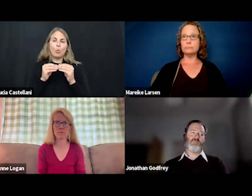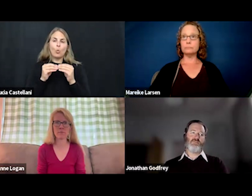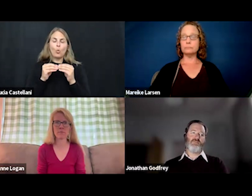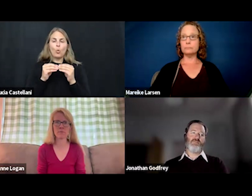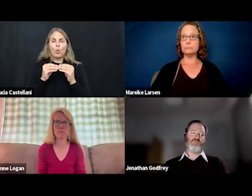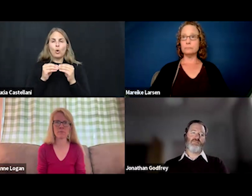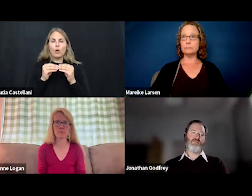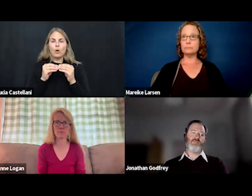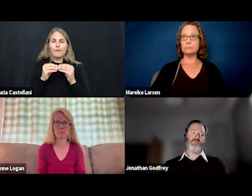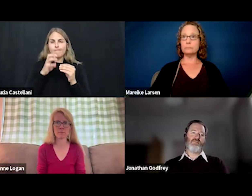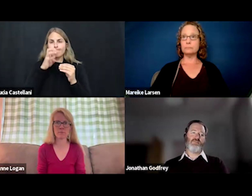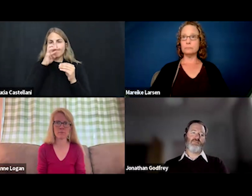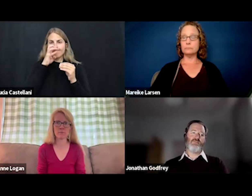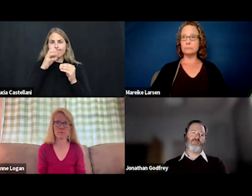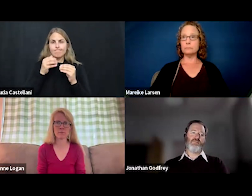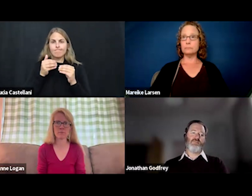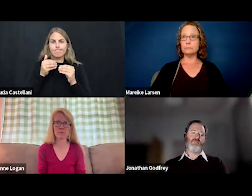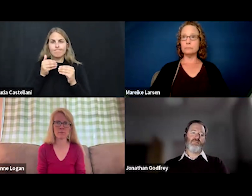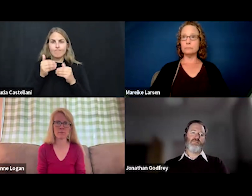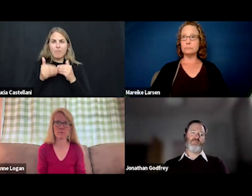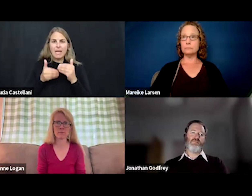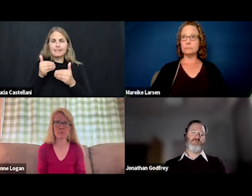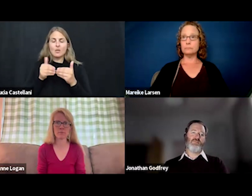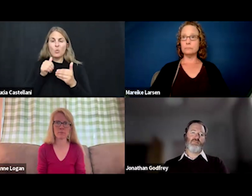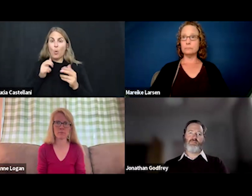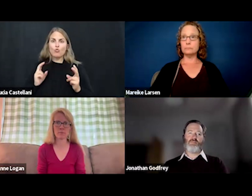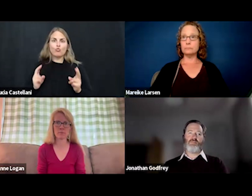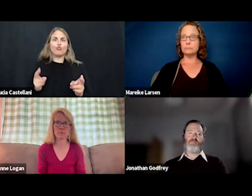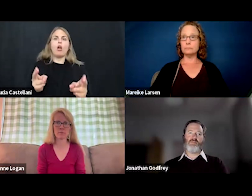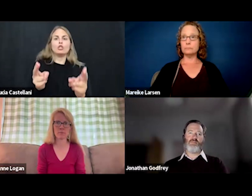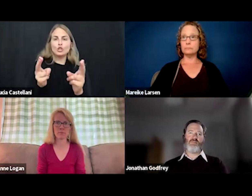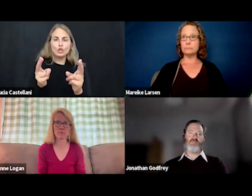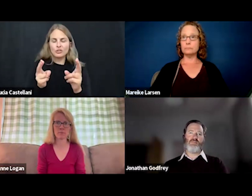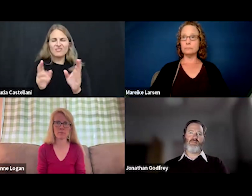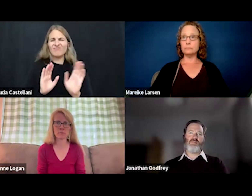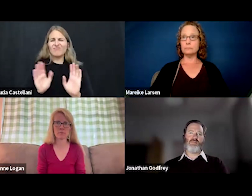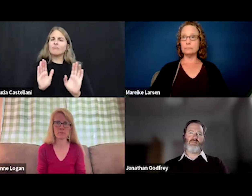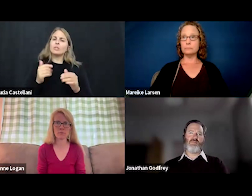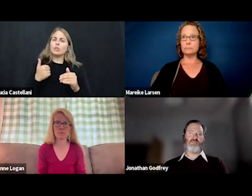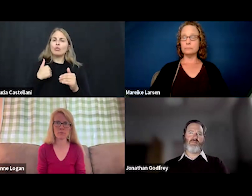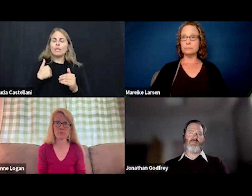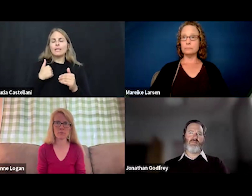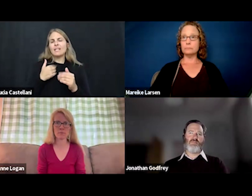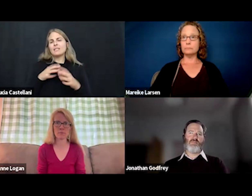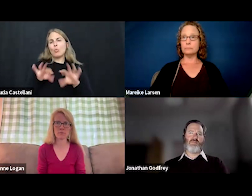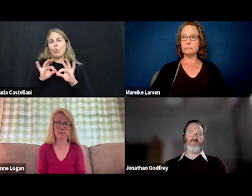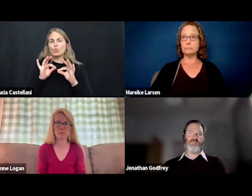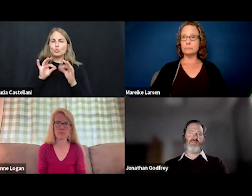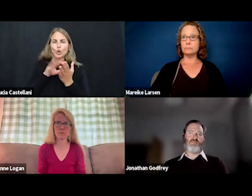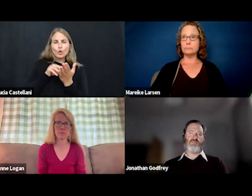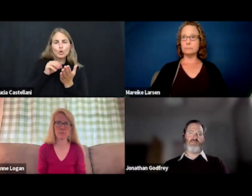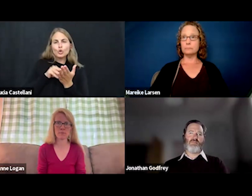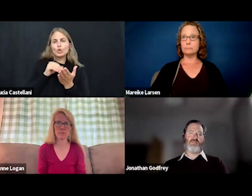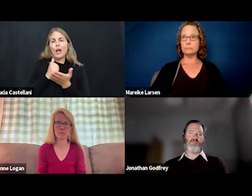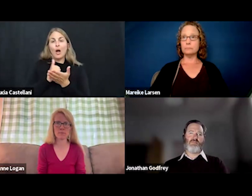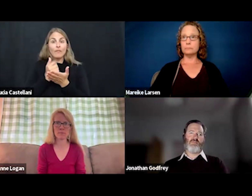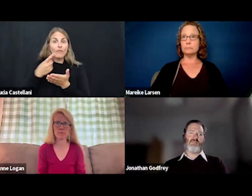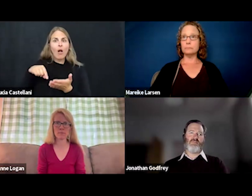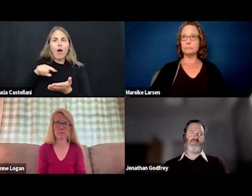Not rush through our content. This is helpful for learning in general, helpful for all of us, and also really essential when you